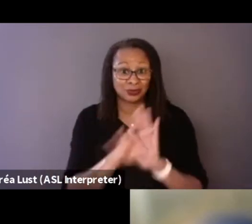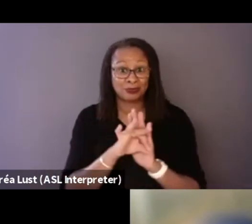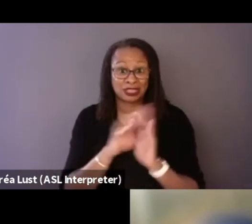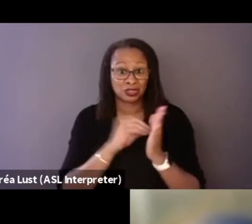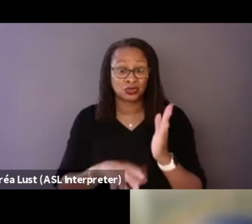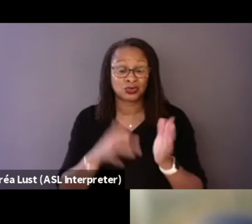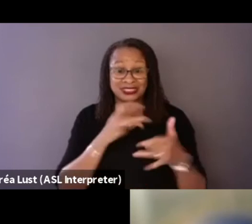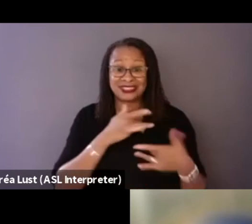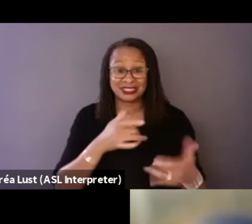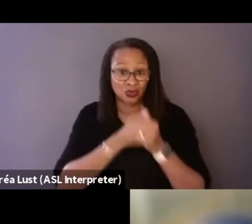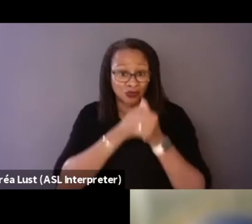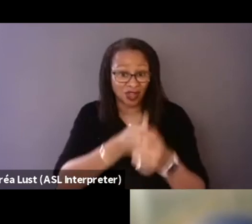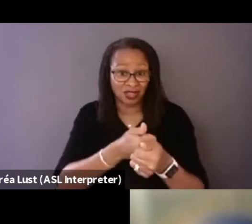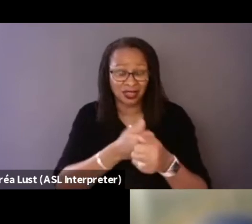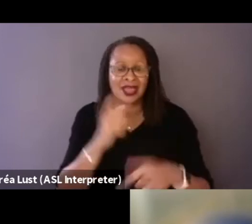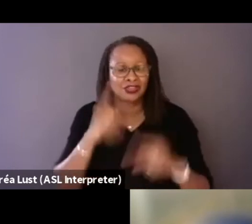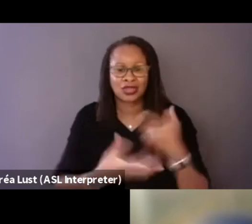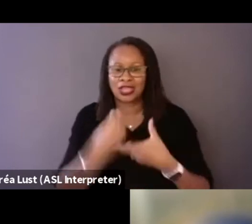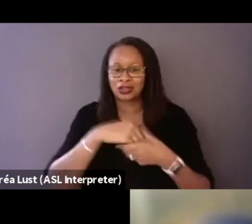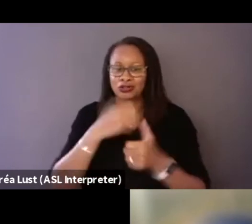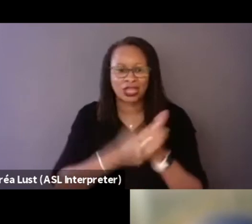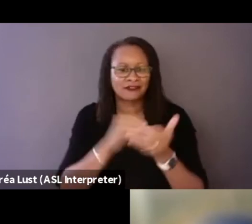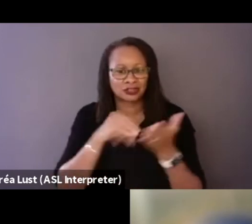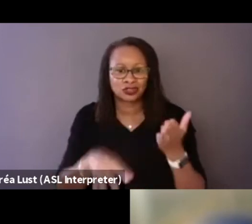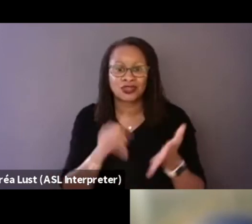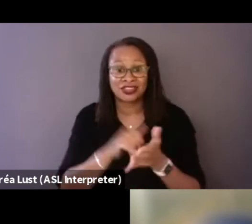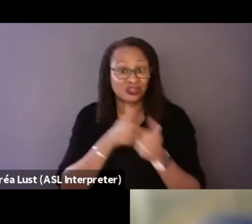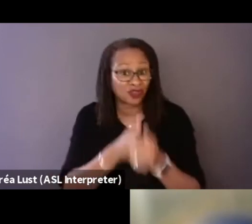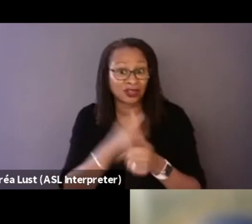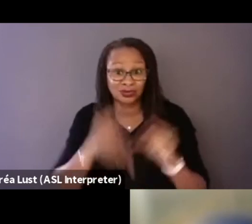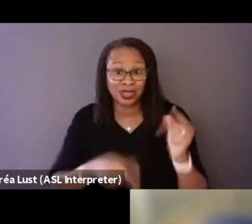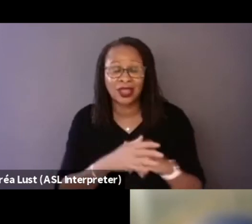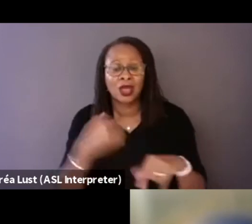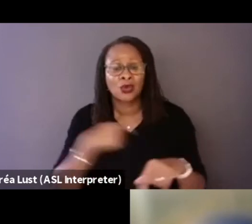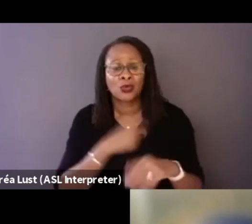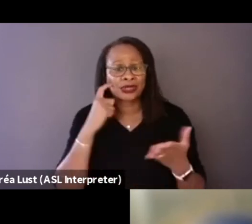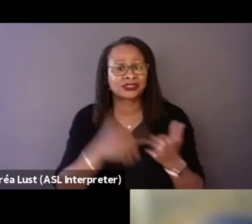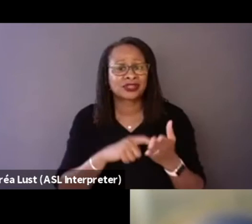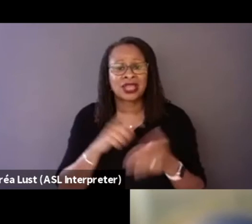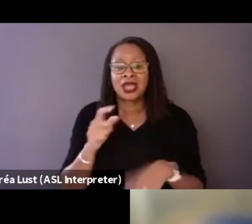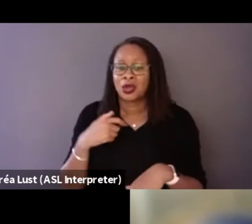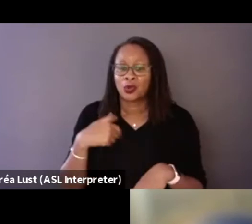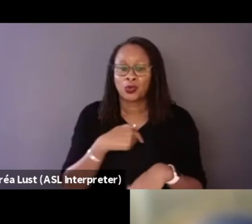and you can't include every student that you even follow in the film, but we recognize- we met Denilson pretty early in the process.